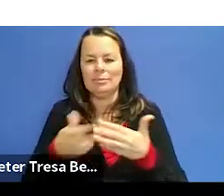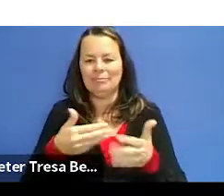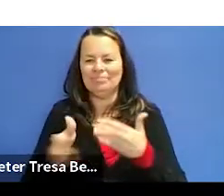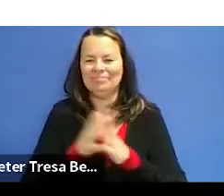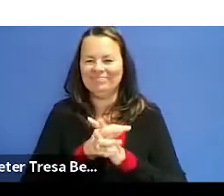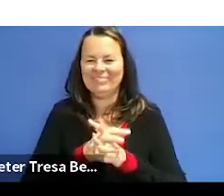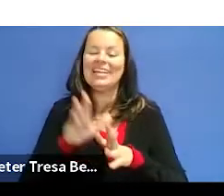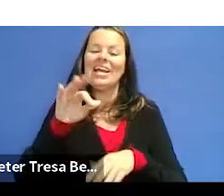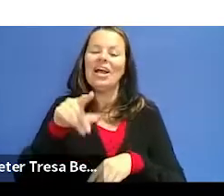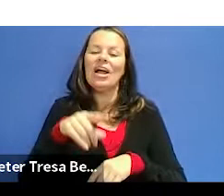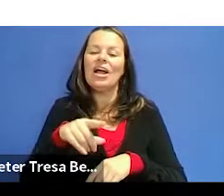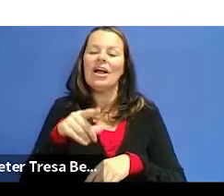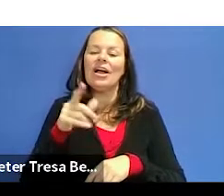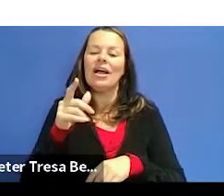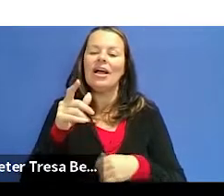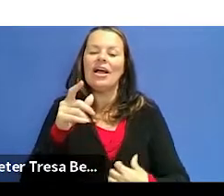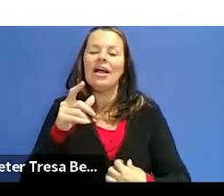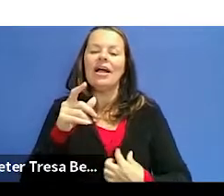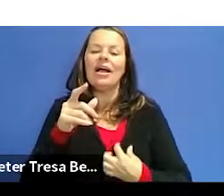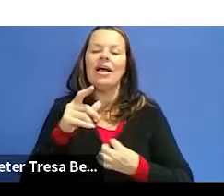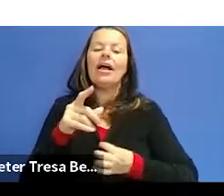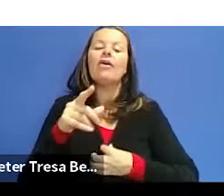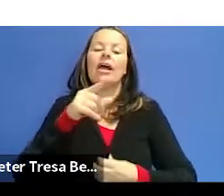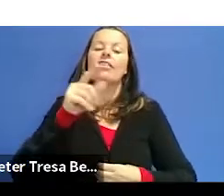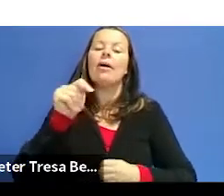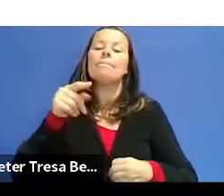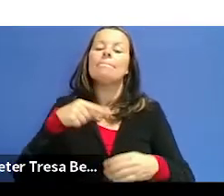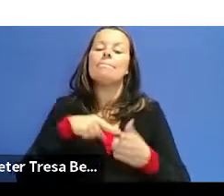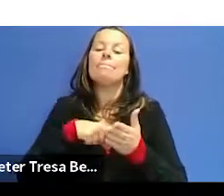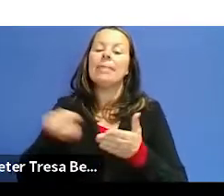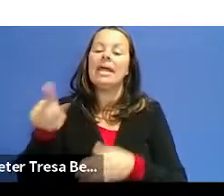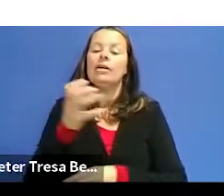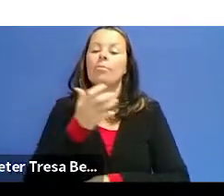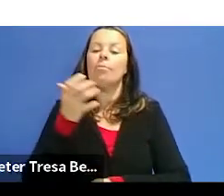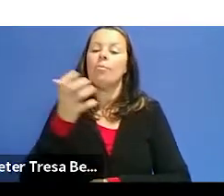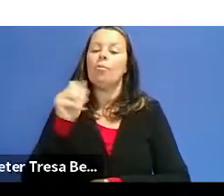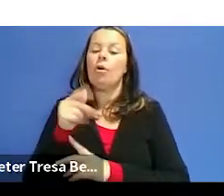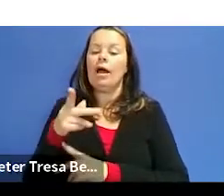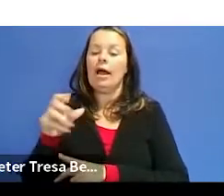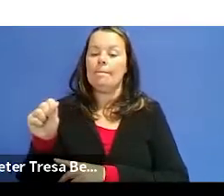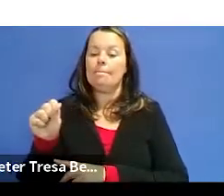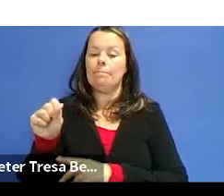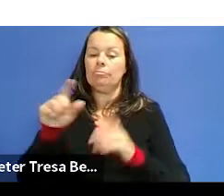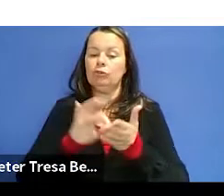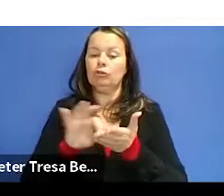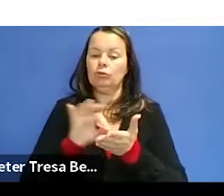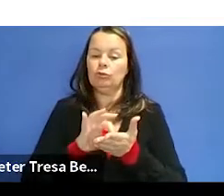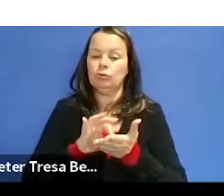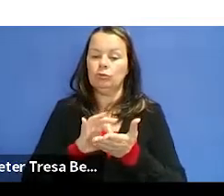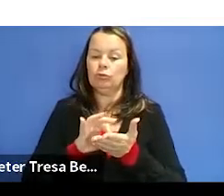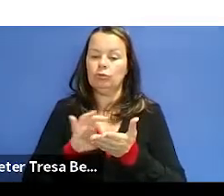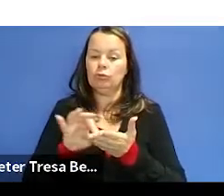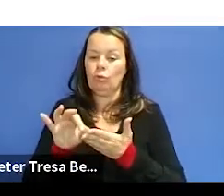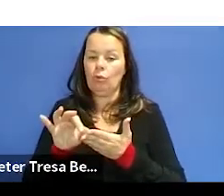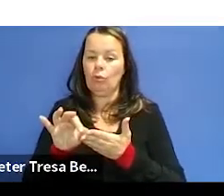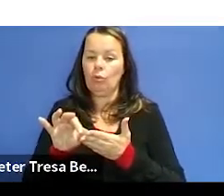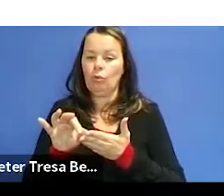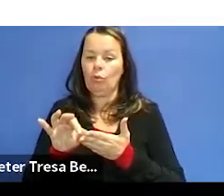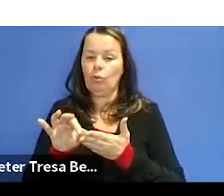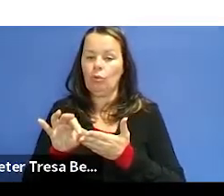The paid mobile apps scored a lot -- with a lot more poorly, actually.